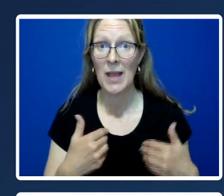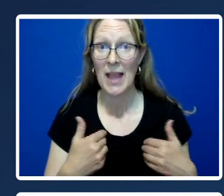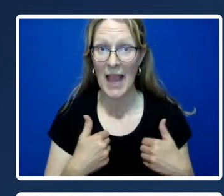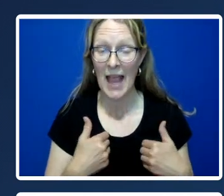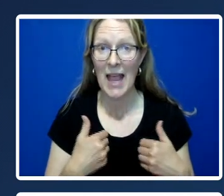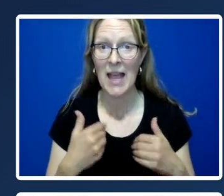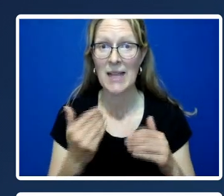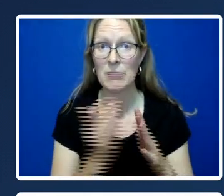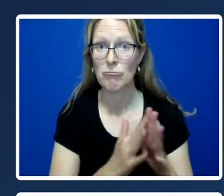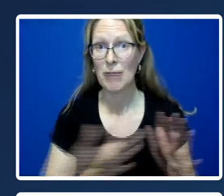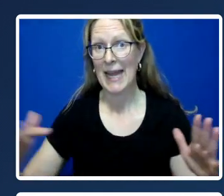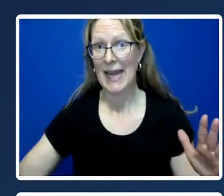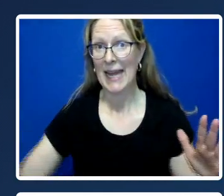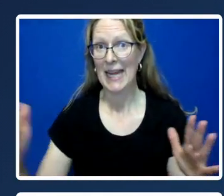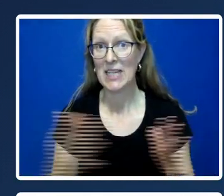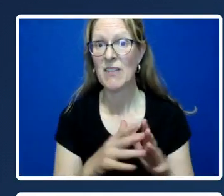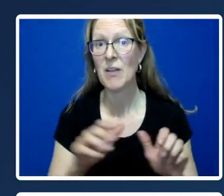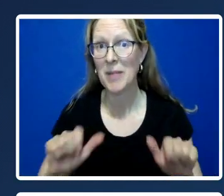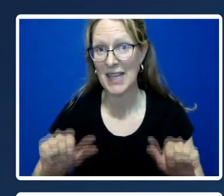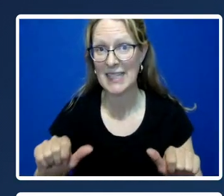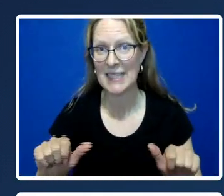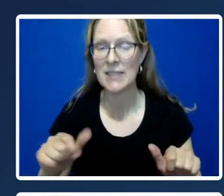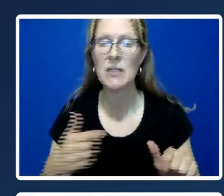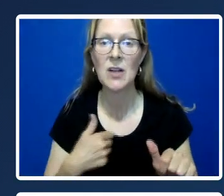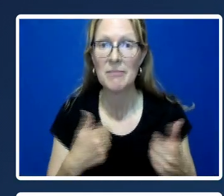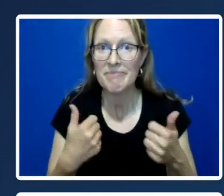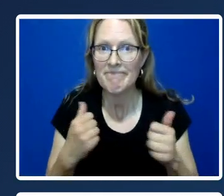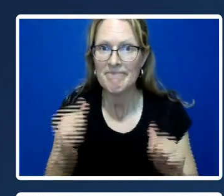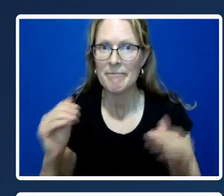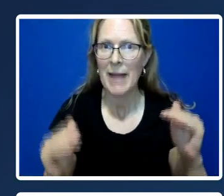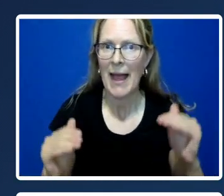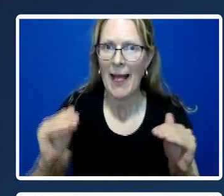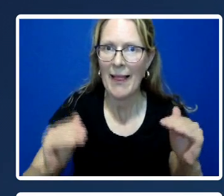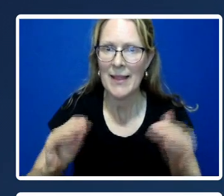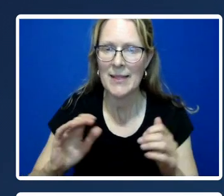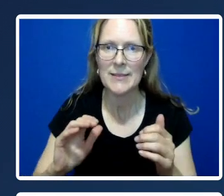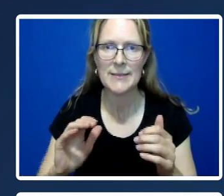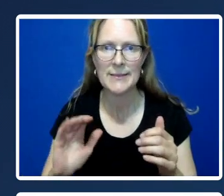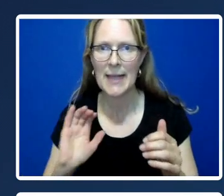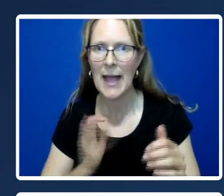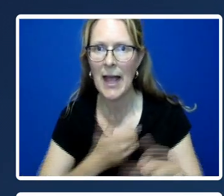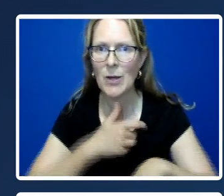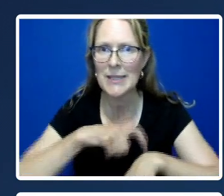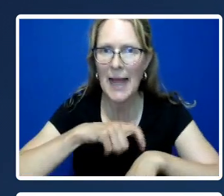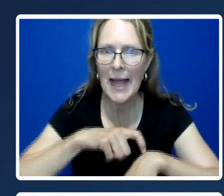I was constantly trying to balance how we spent our time and how we interacted with other museums,